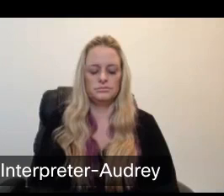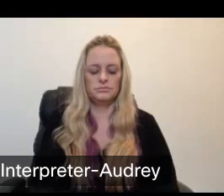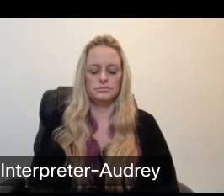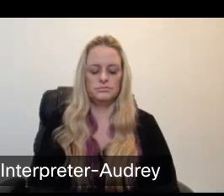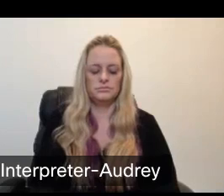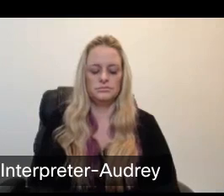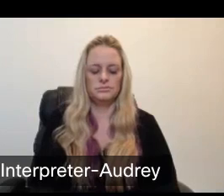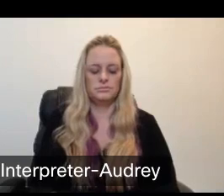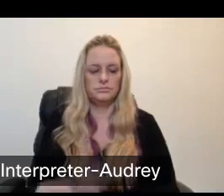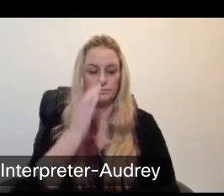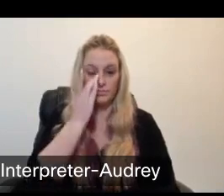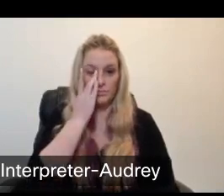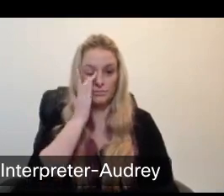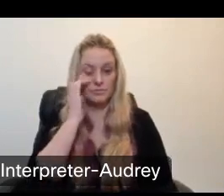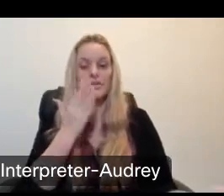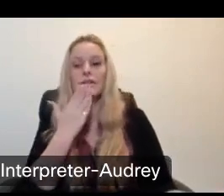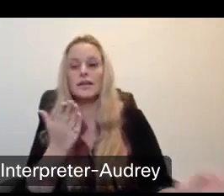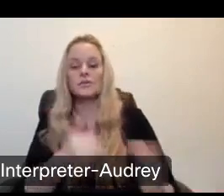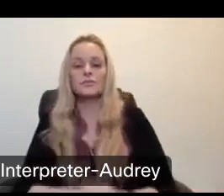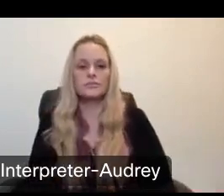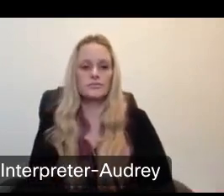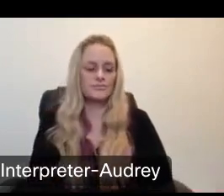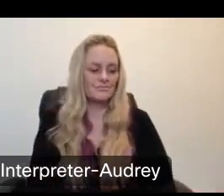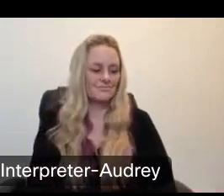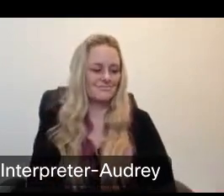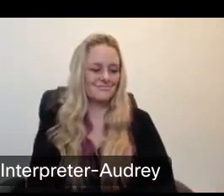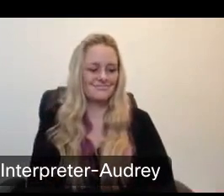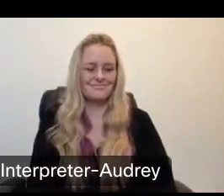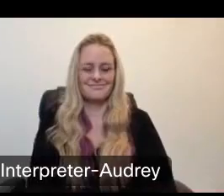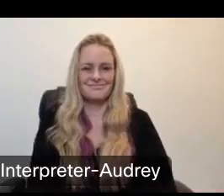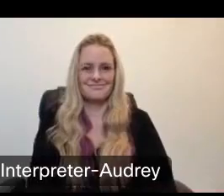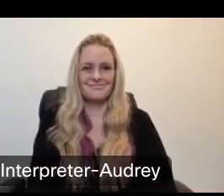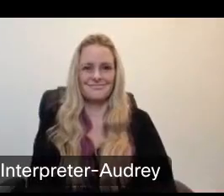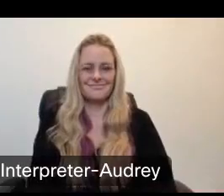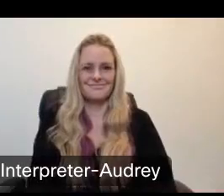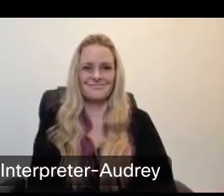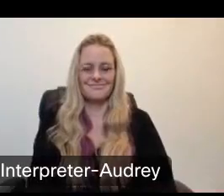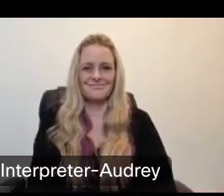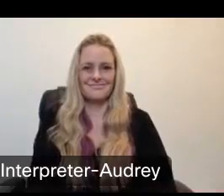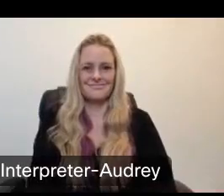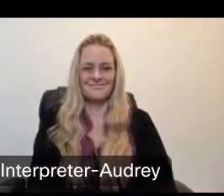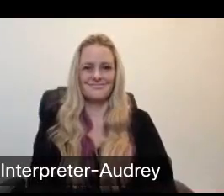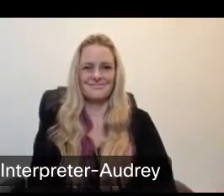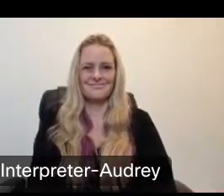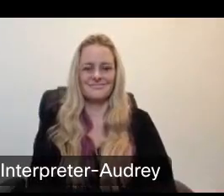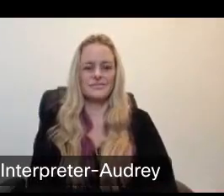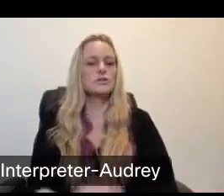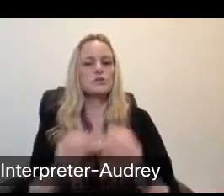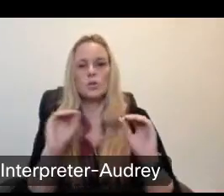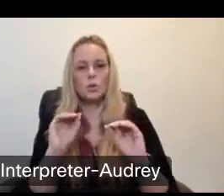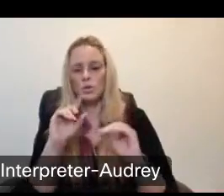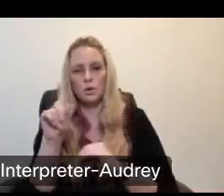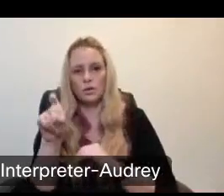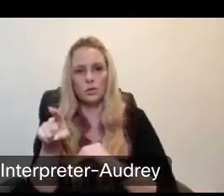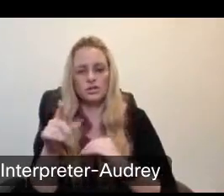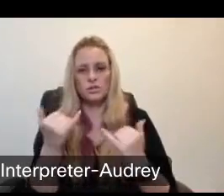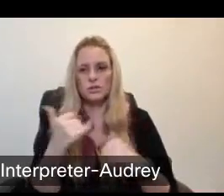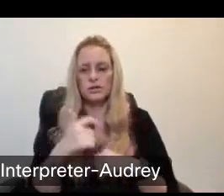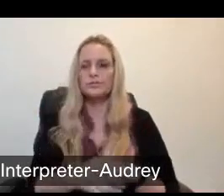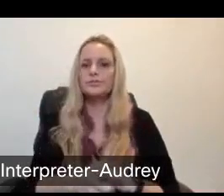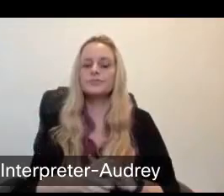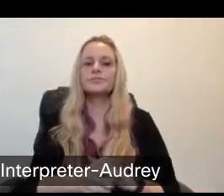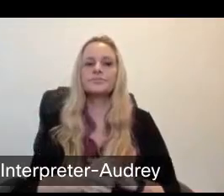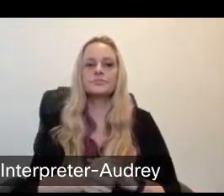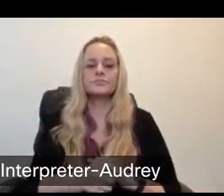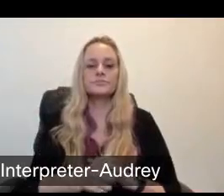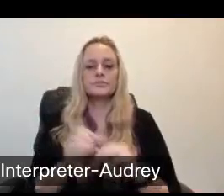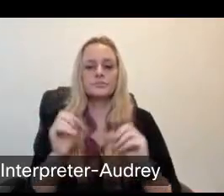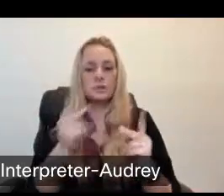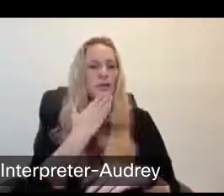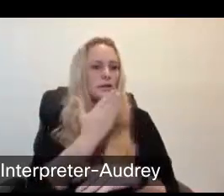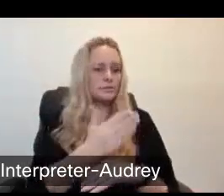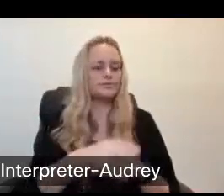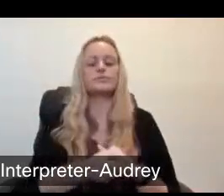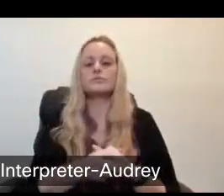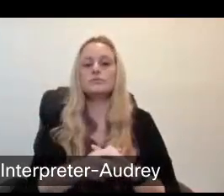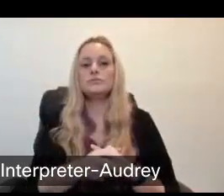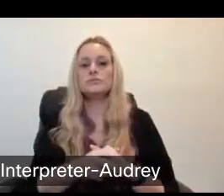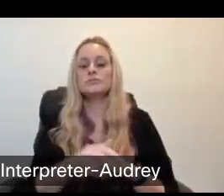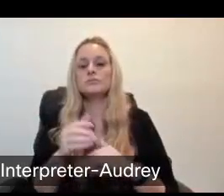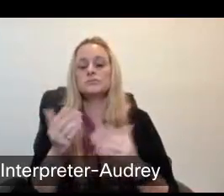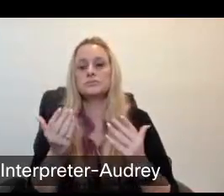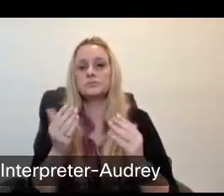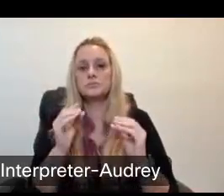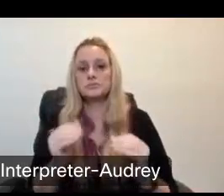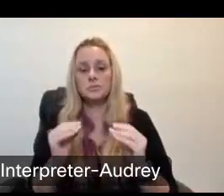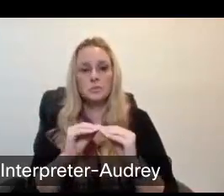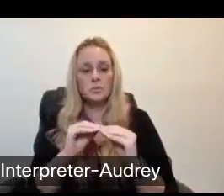You're very welcome. Any other? There are NO additional questions at this time. Thank you. Thank you. So that will conclude.